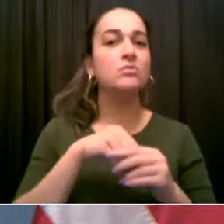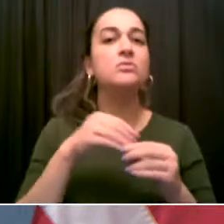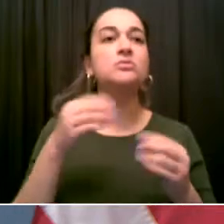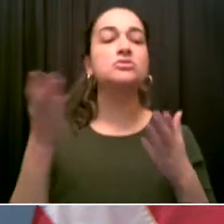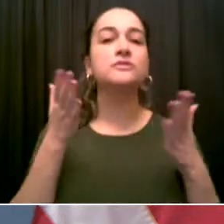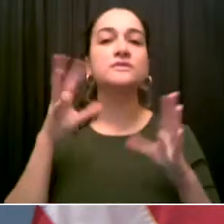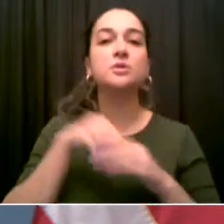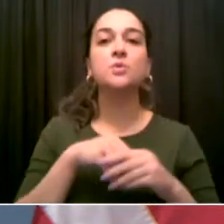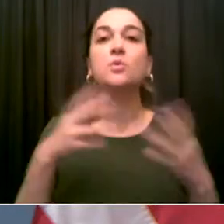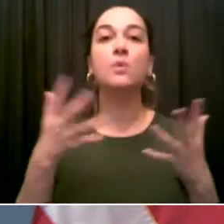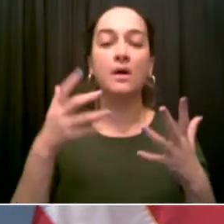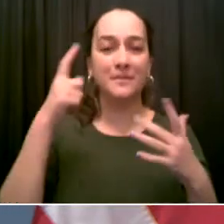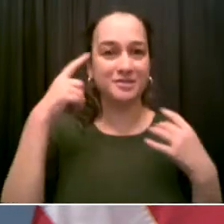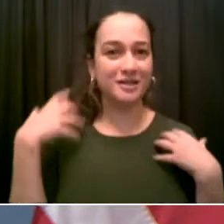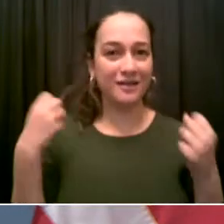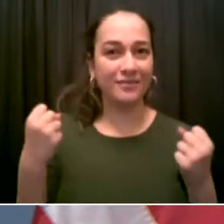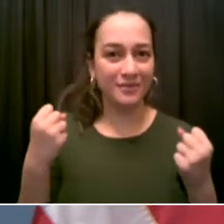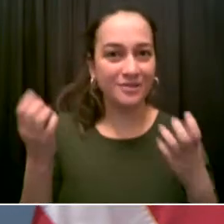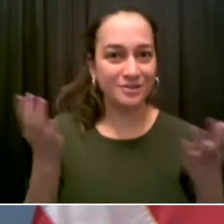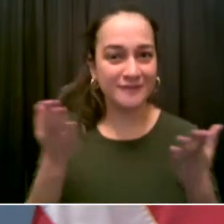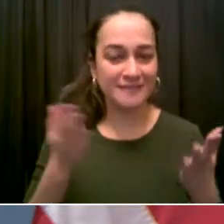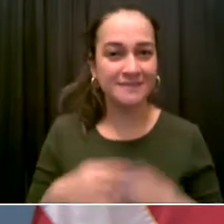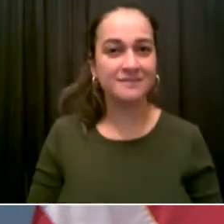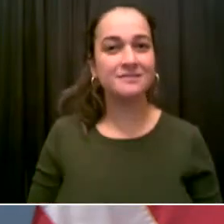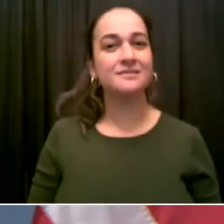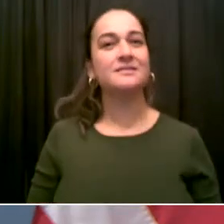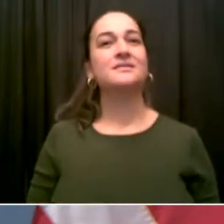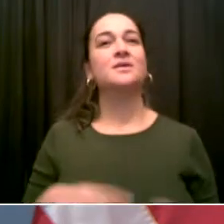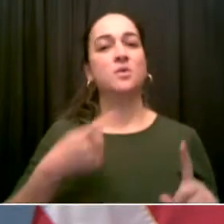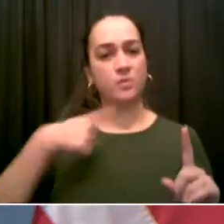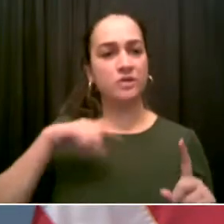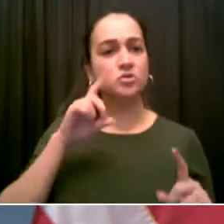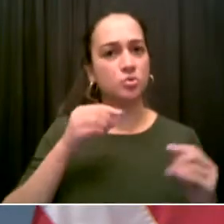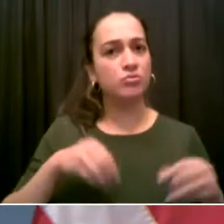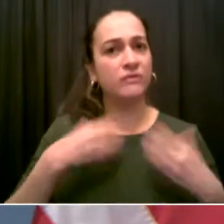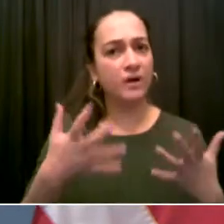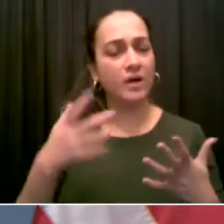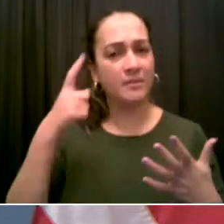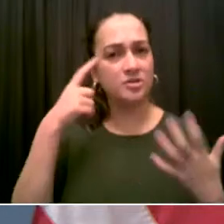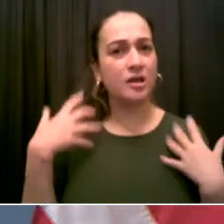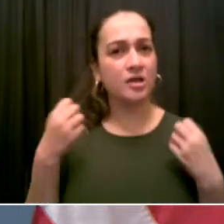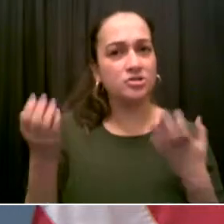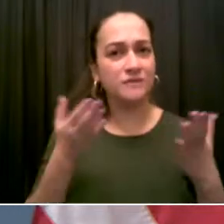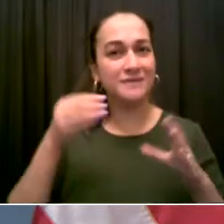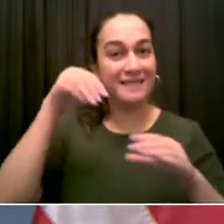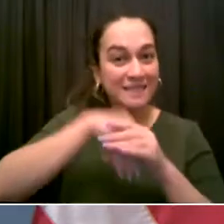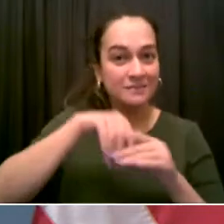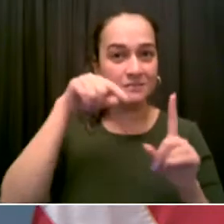ISSUES AS WELL AS HOMELESSNESS. THEY PROVIDE MENTAL HEALTH